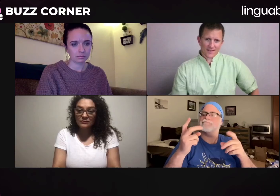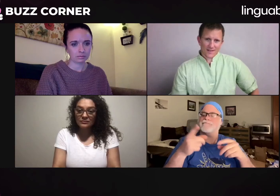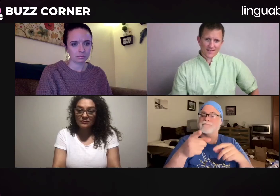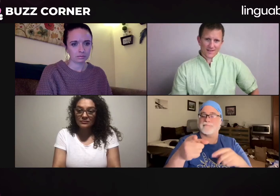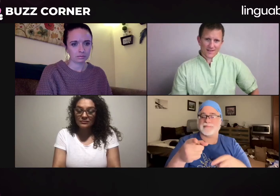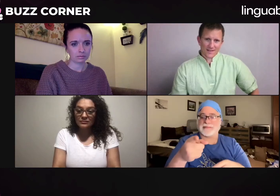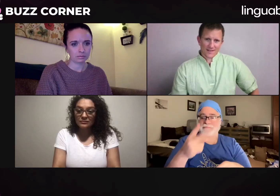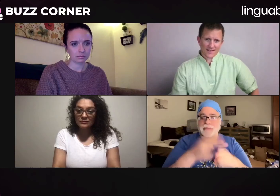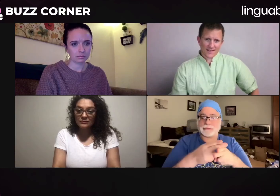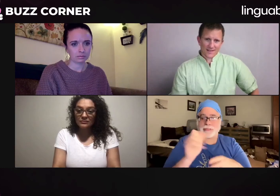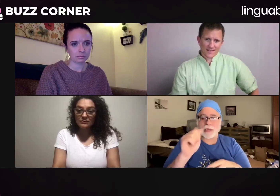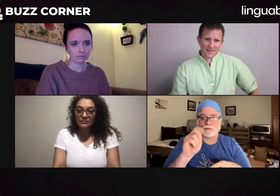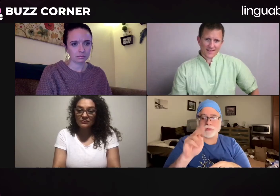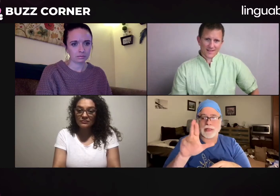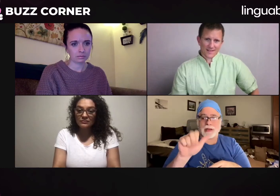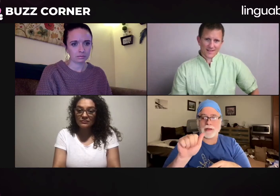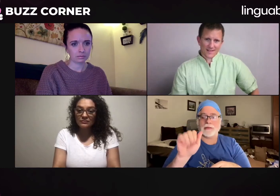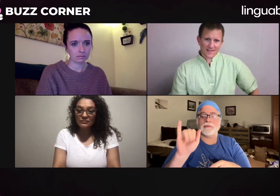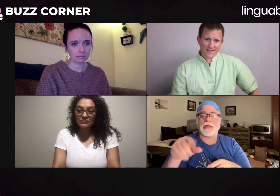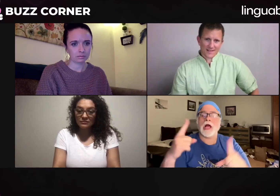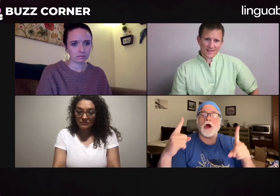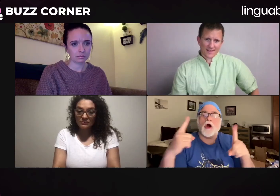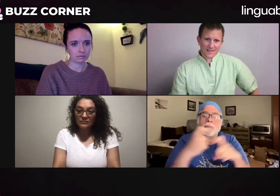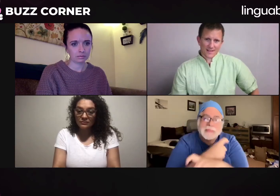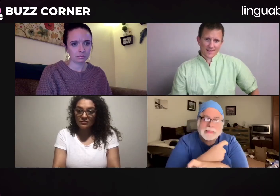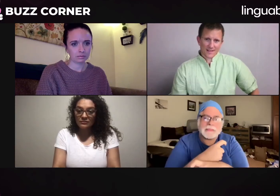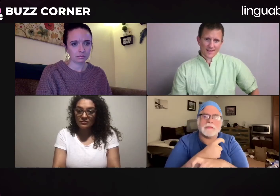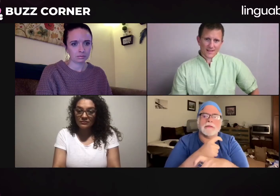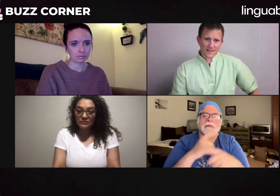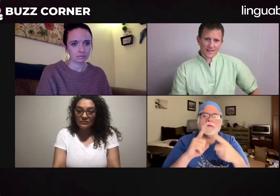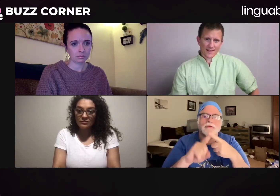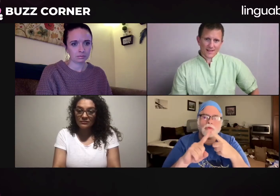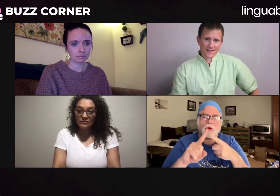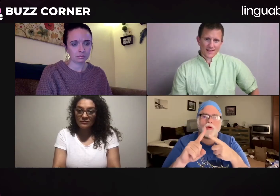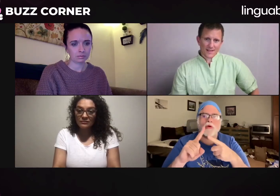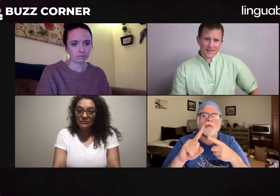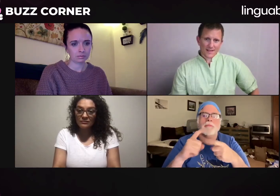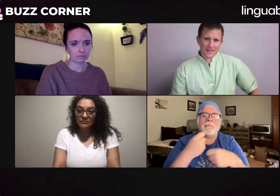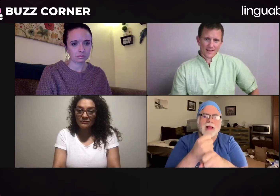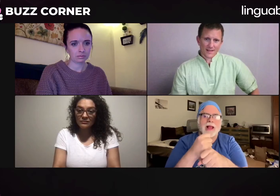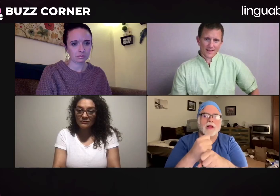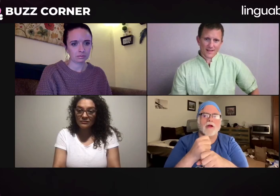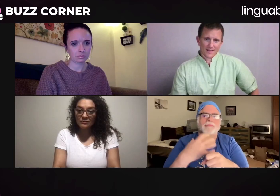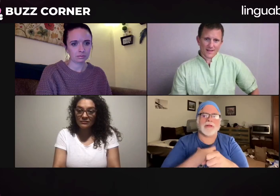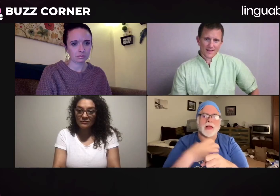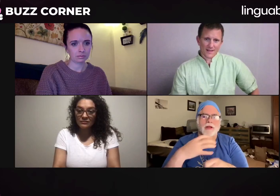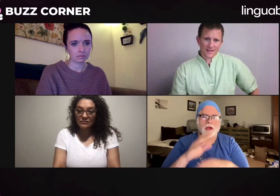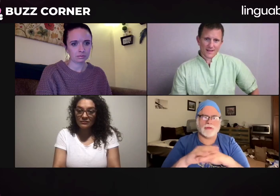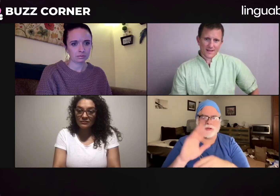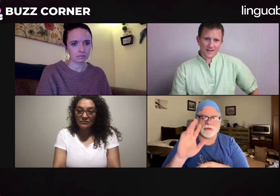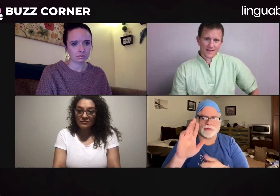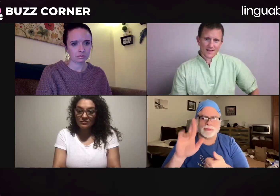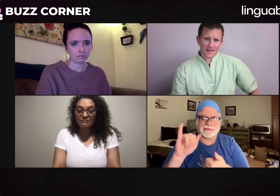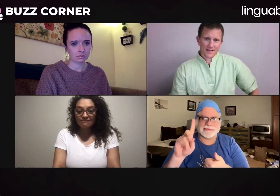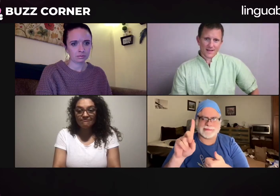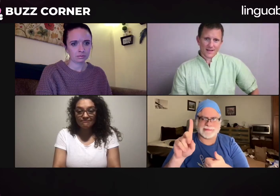Well, you mentioned, Andrea, the complexity of making a complaint through RID